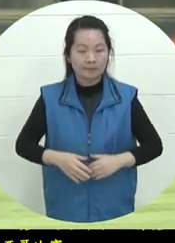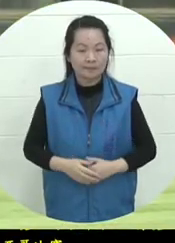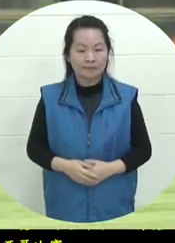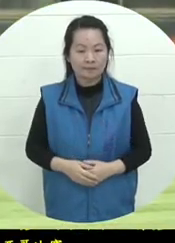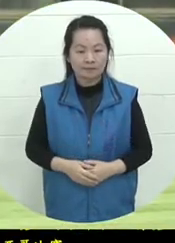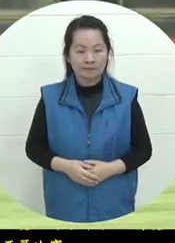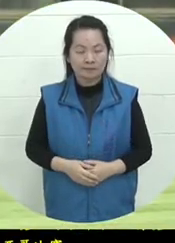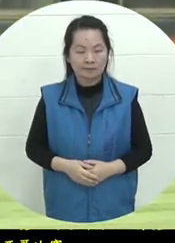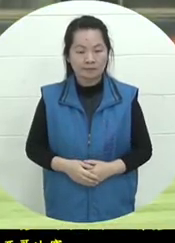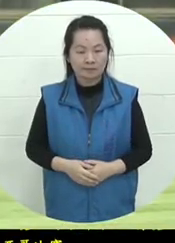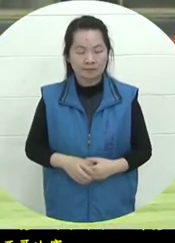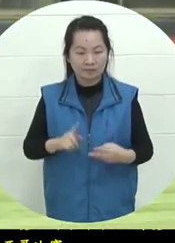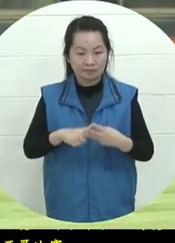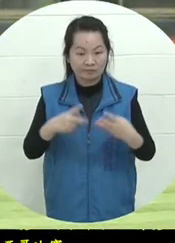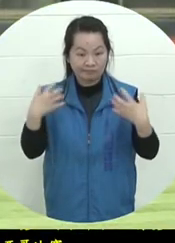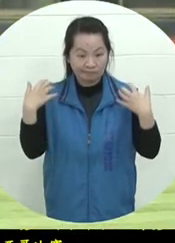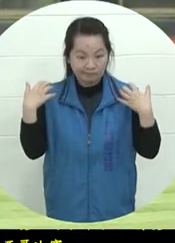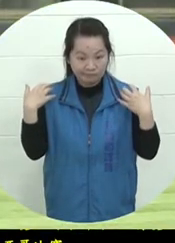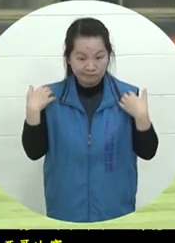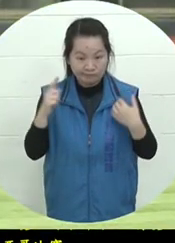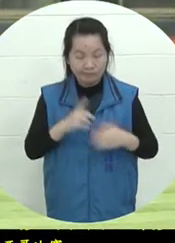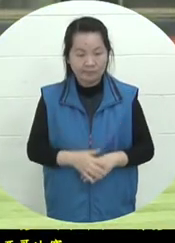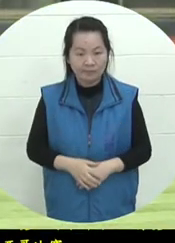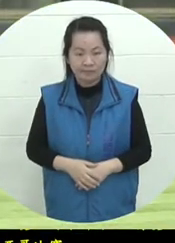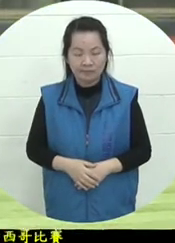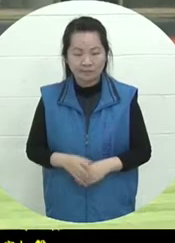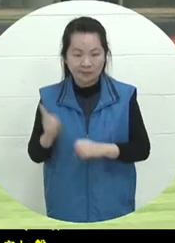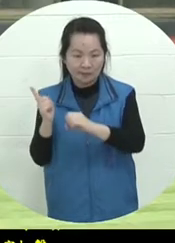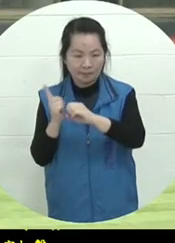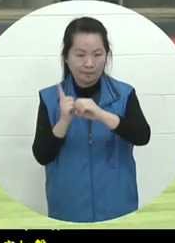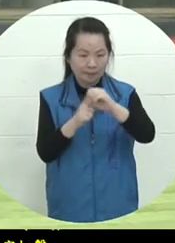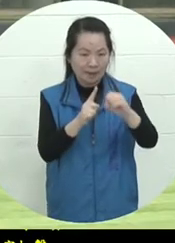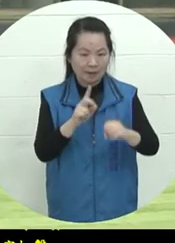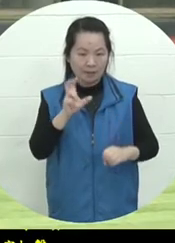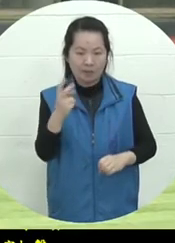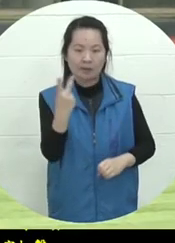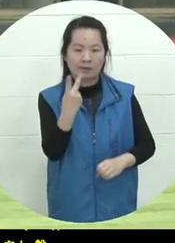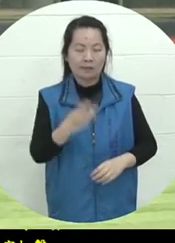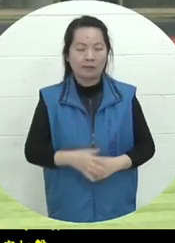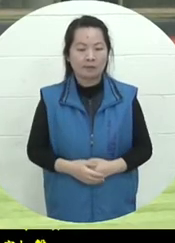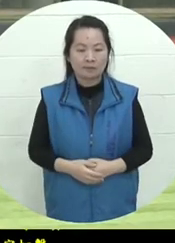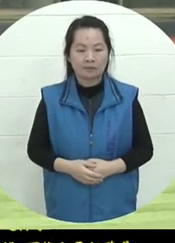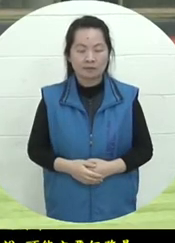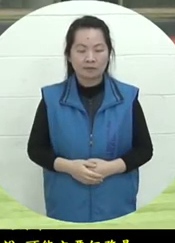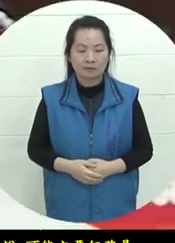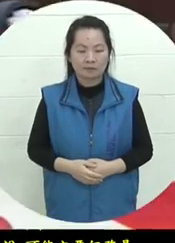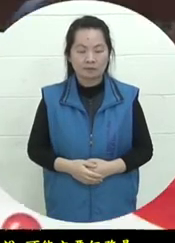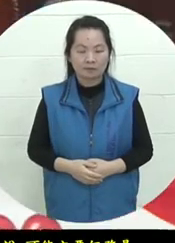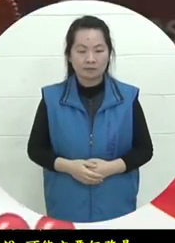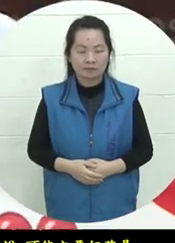may actually be mainly The task is to leave the important fielding work of hitting and